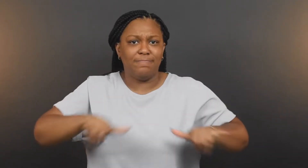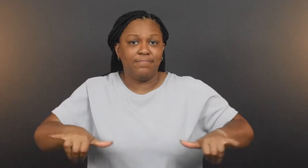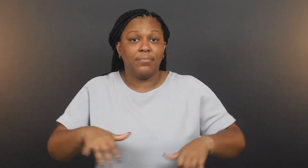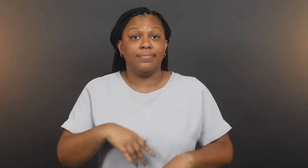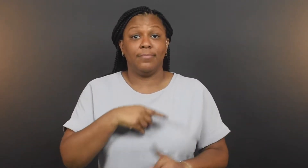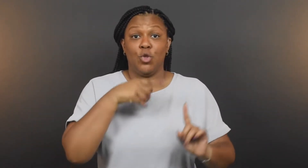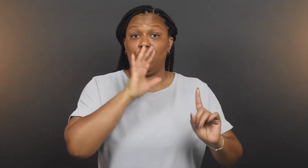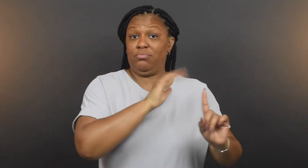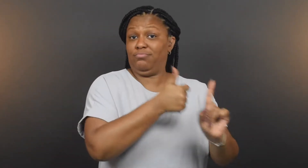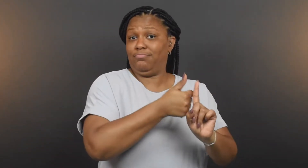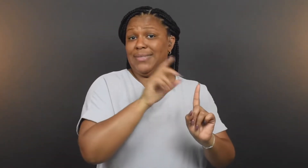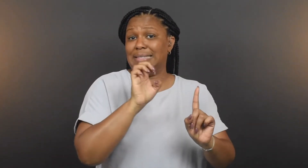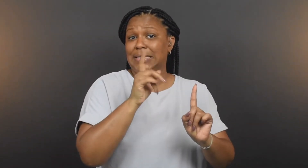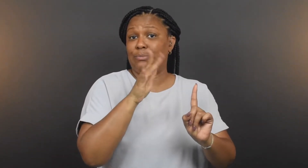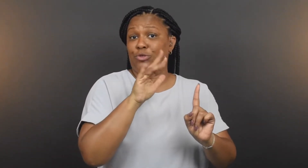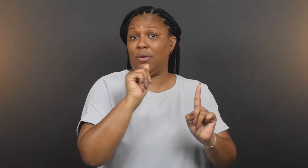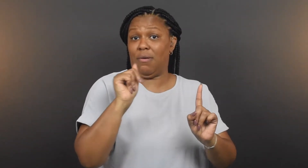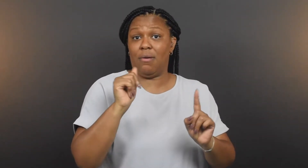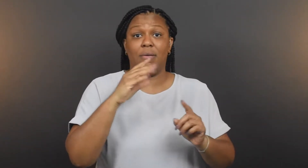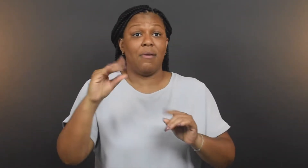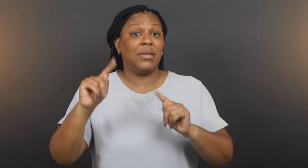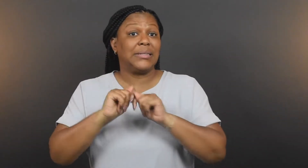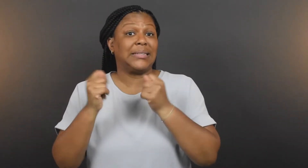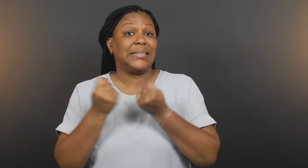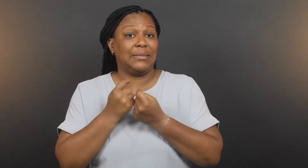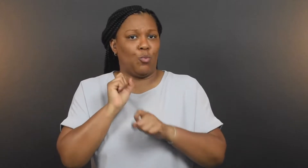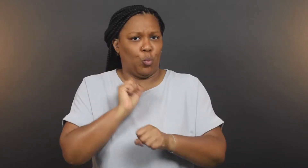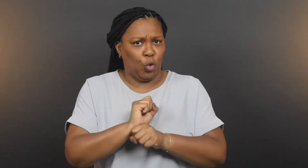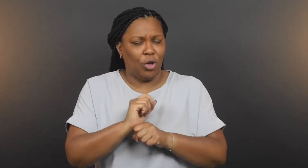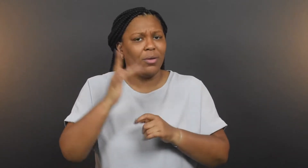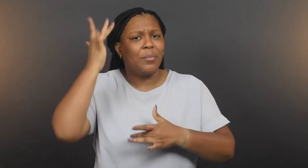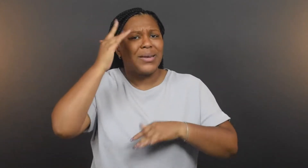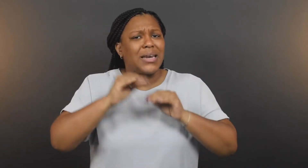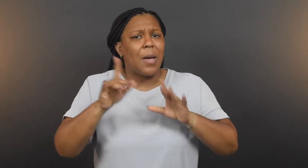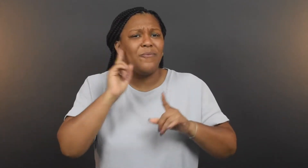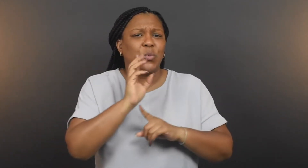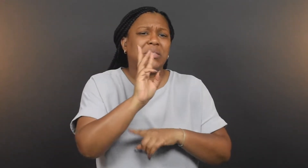in New York City to stay in Atlanta with Deblina, who soon started working from home.